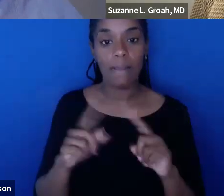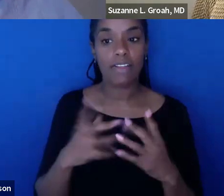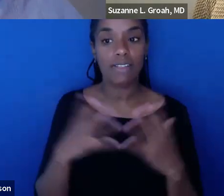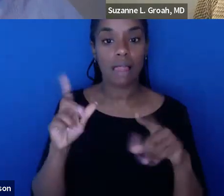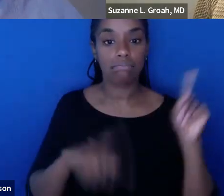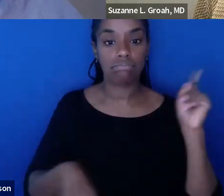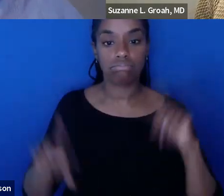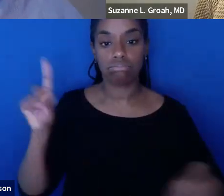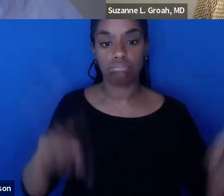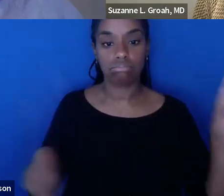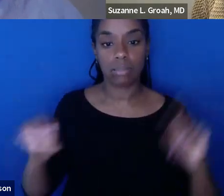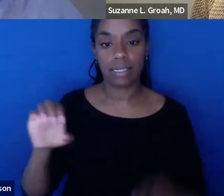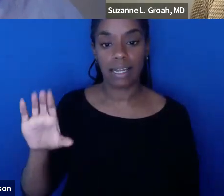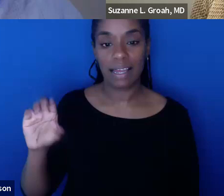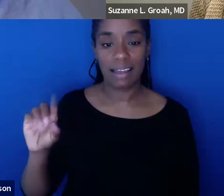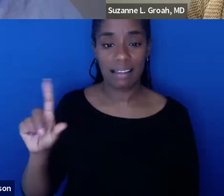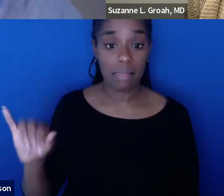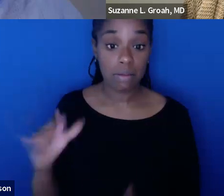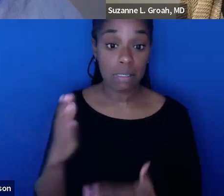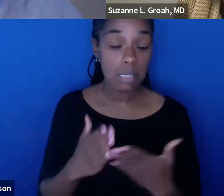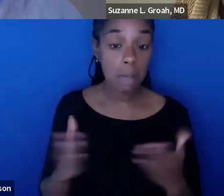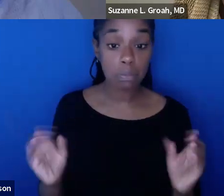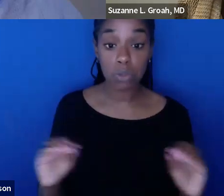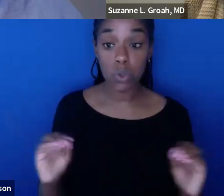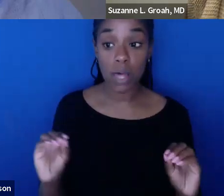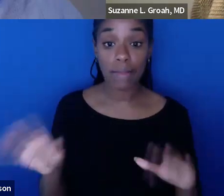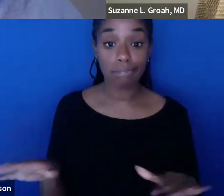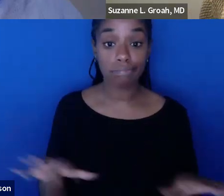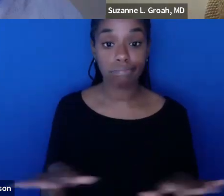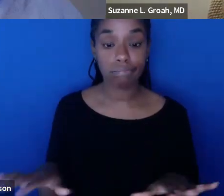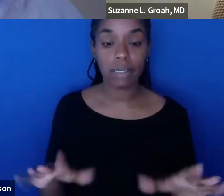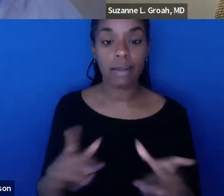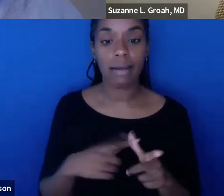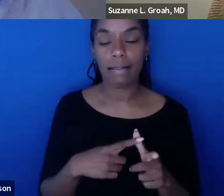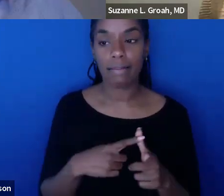There's a lot of E. coli that just don't do anything and they just hang out and that we really don't have to worry about.